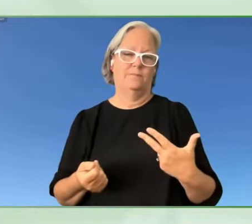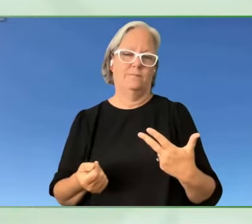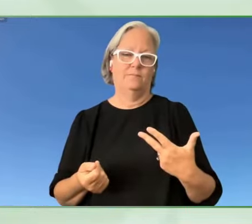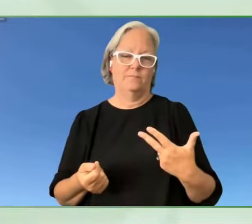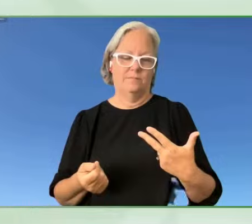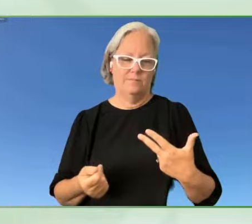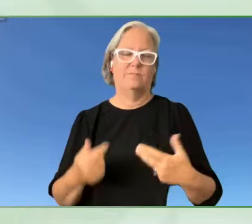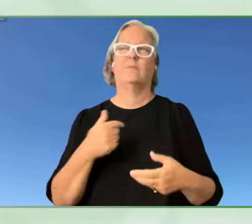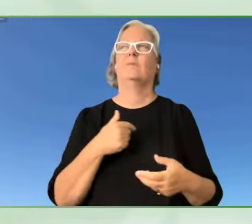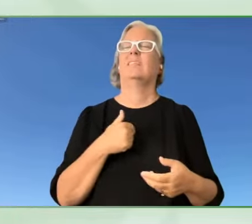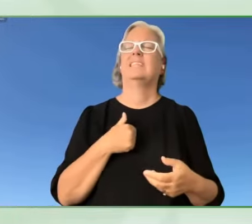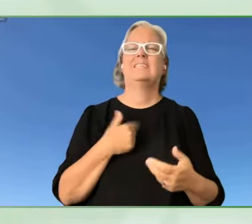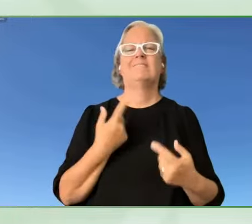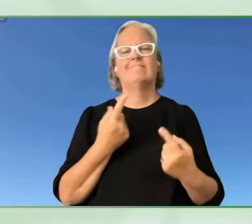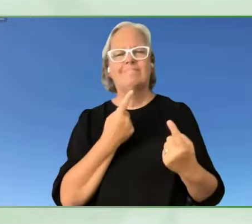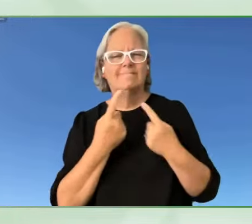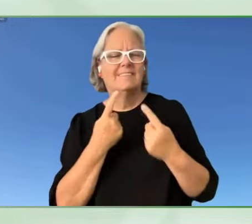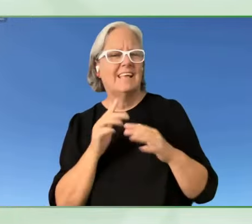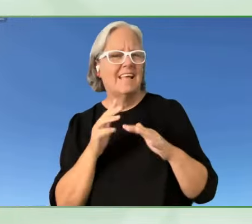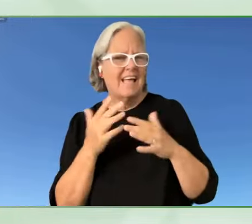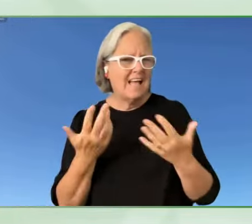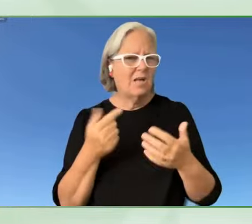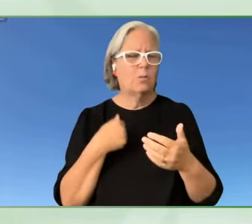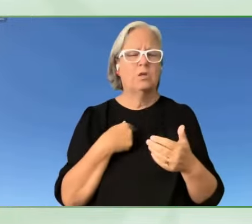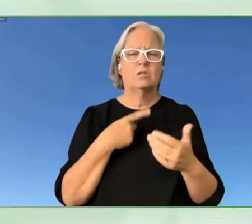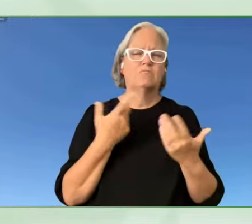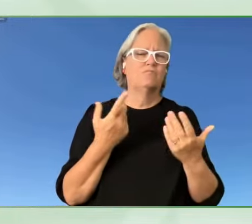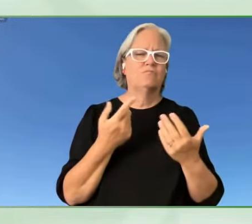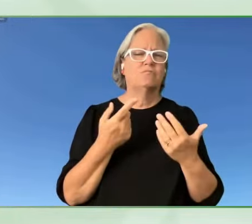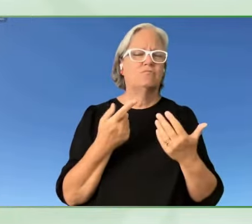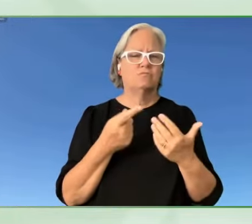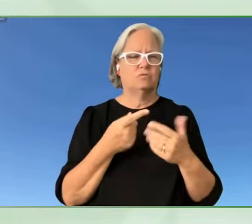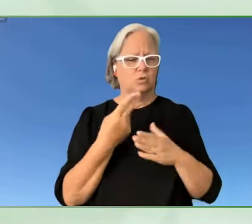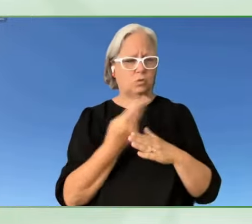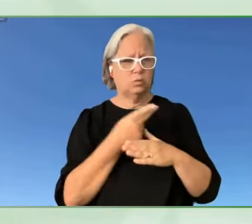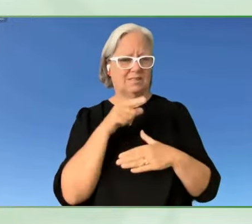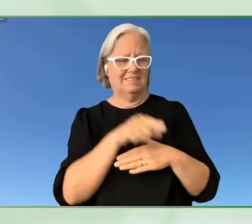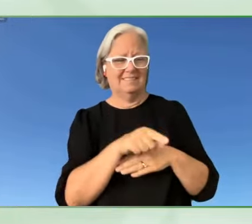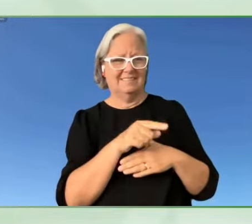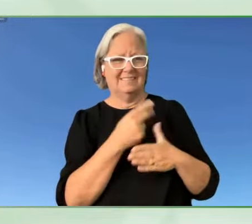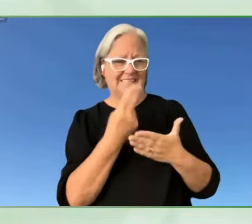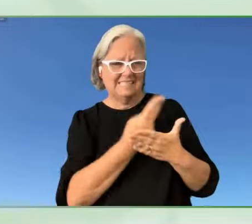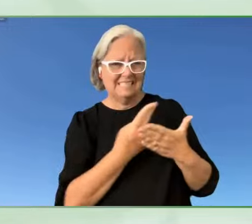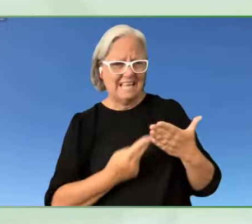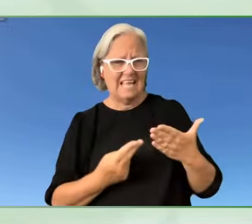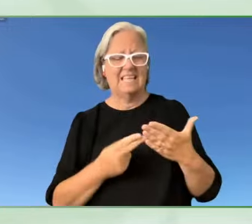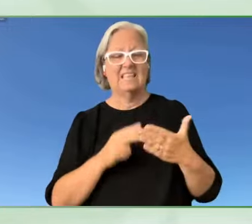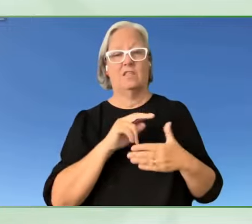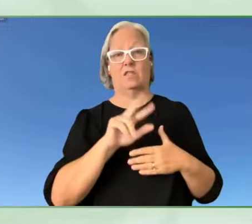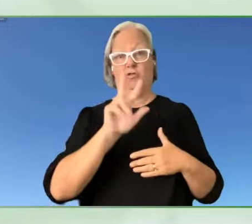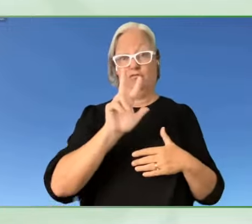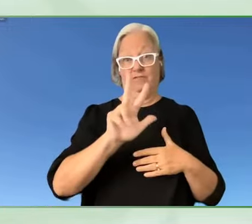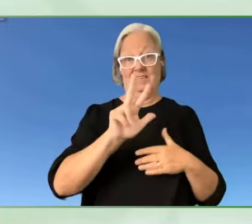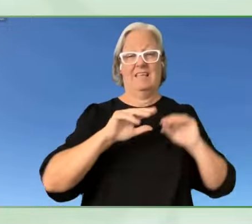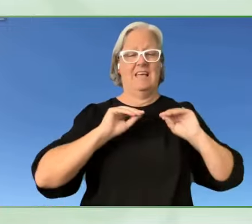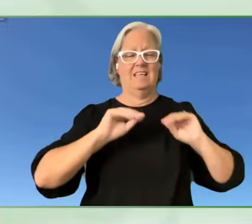So these are a lot of initiatives which the government has actually taken to bring in the element of learning. Which is available for everyone.